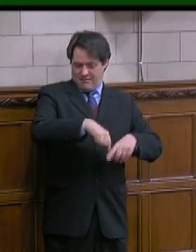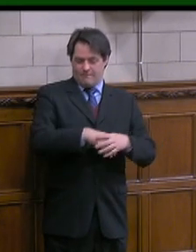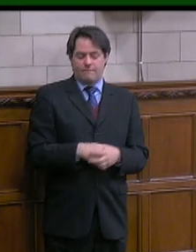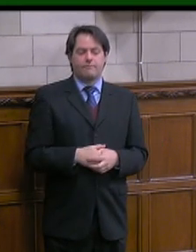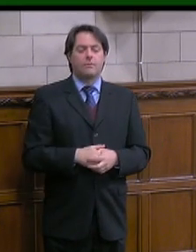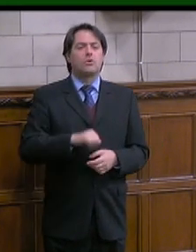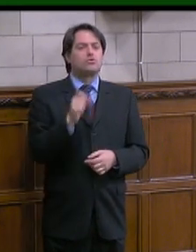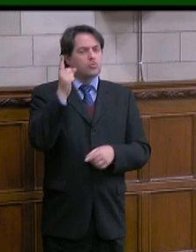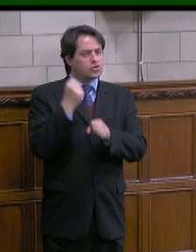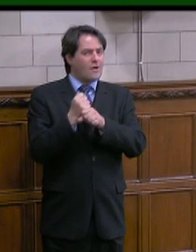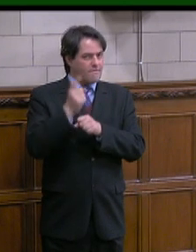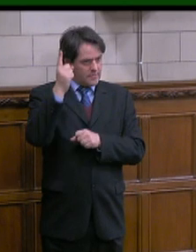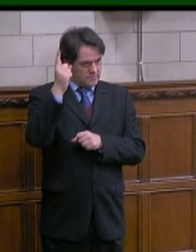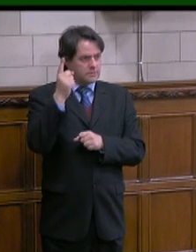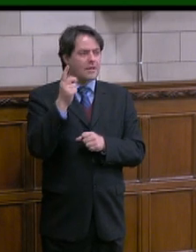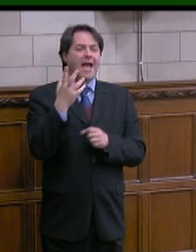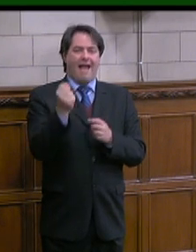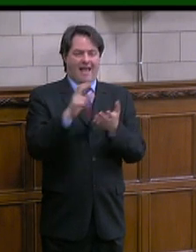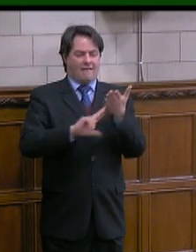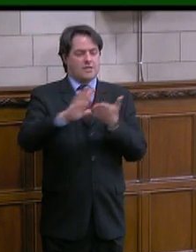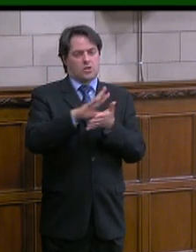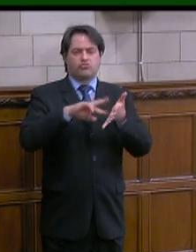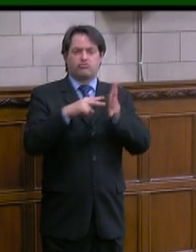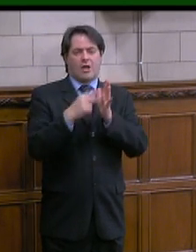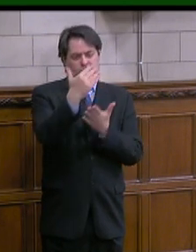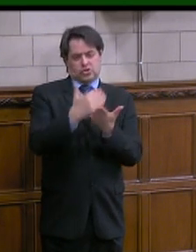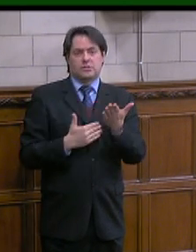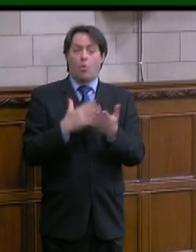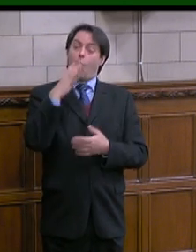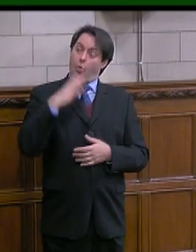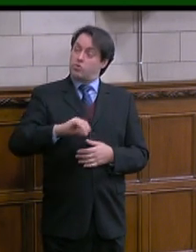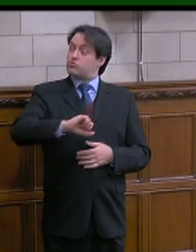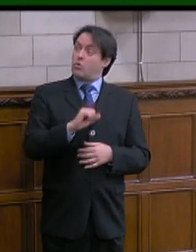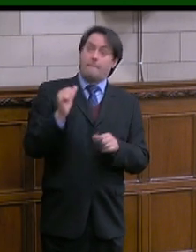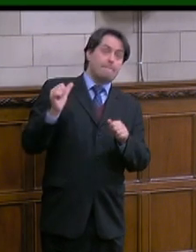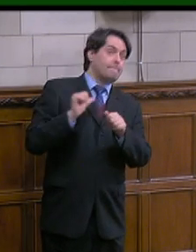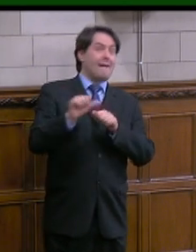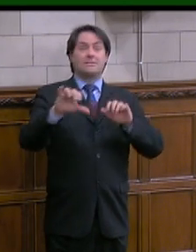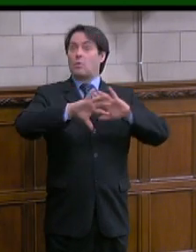The Scottish Government have a national strategy to make Scotland the best place in the world